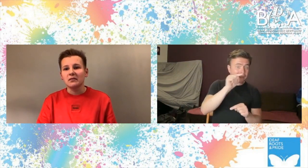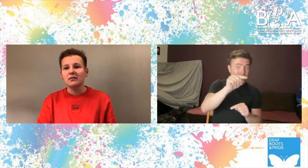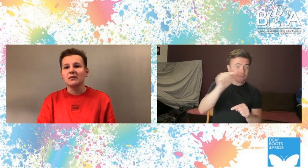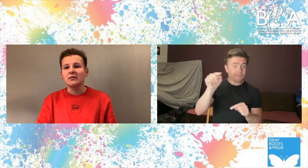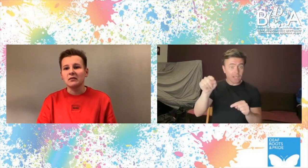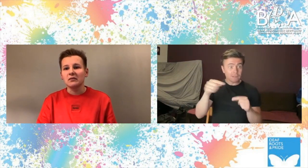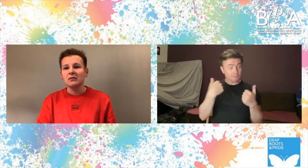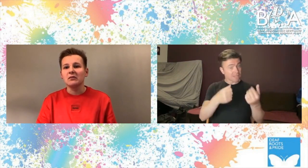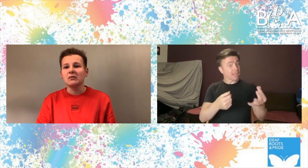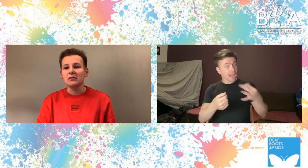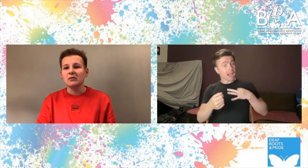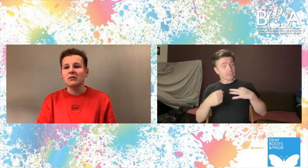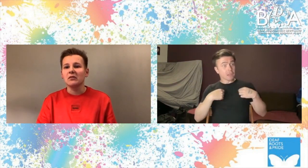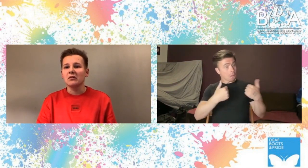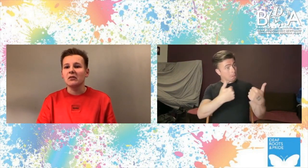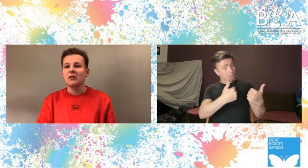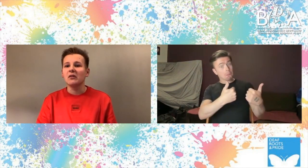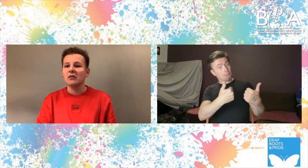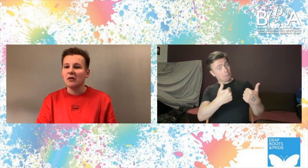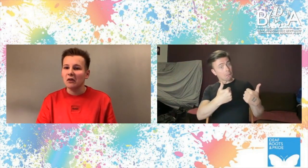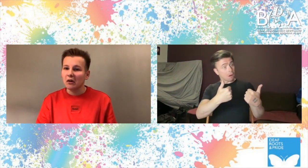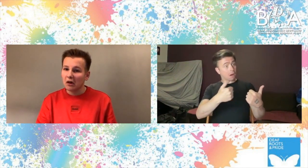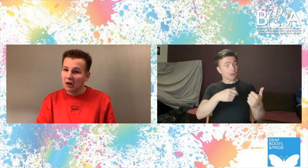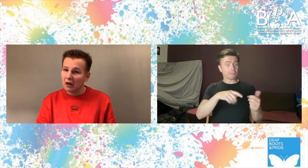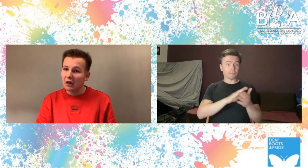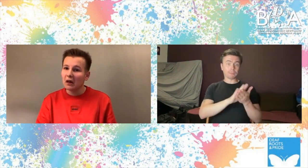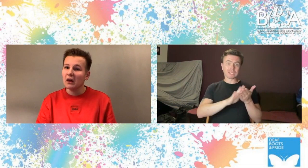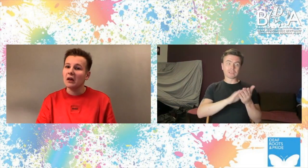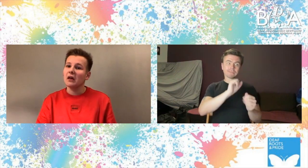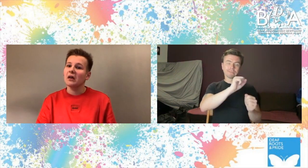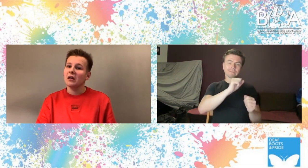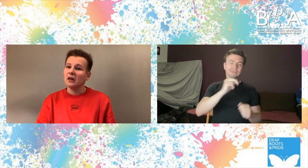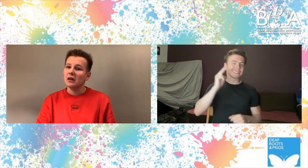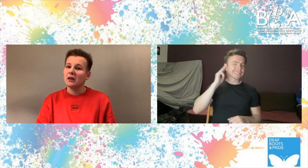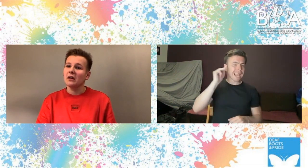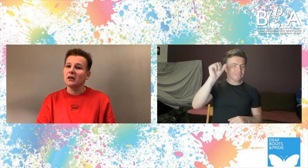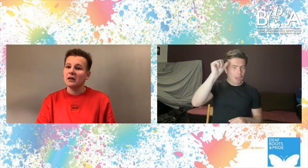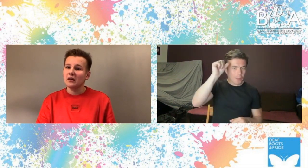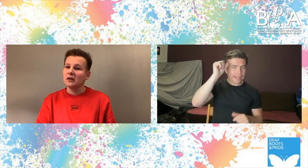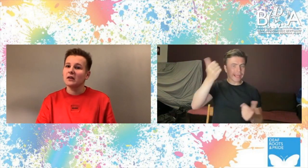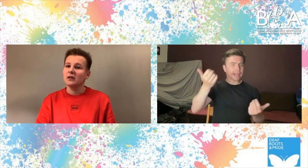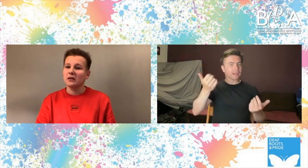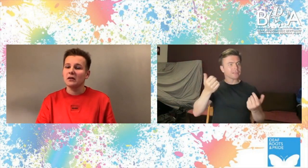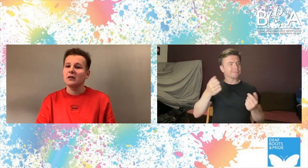interpreters they were providing. It was great. They were very Deaf aware,